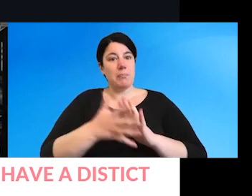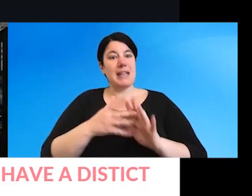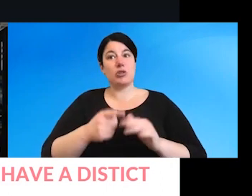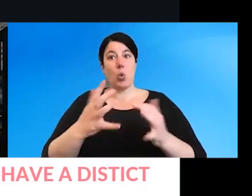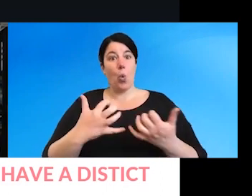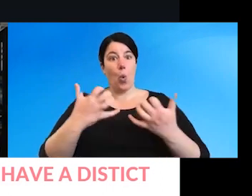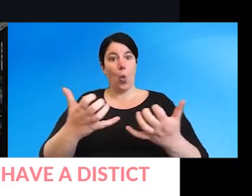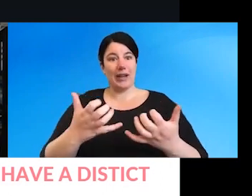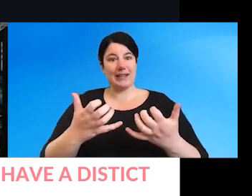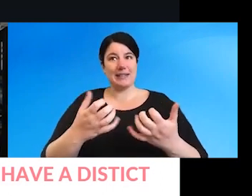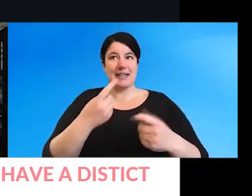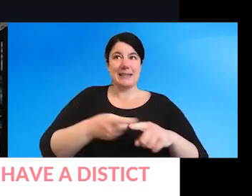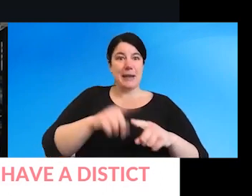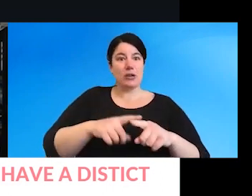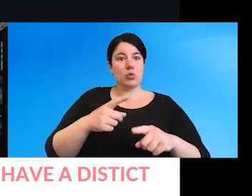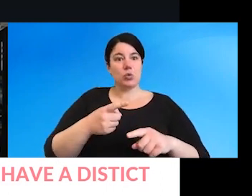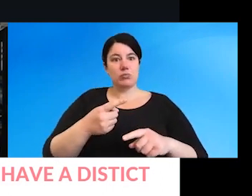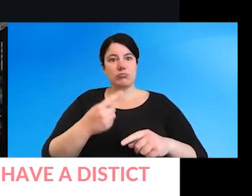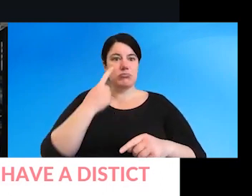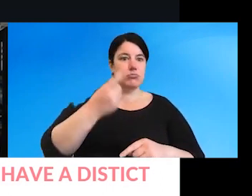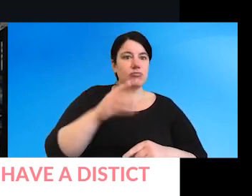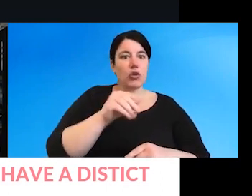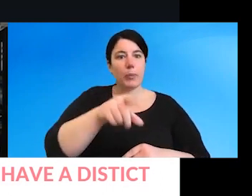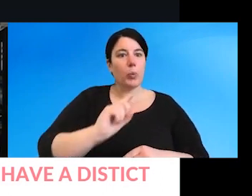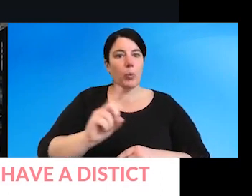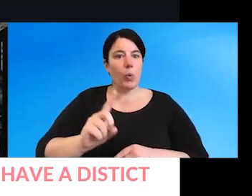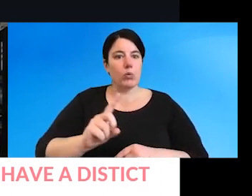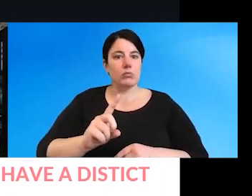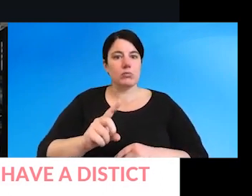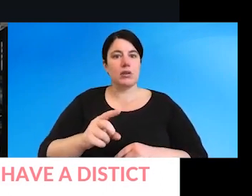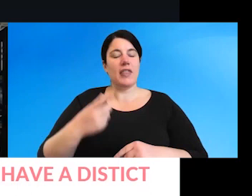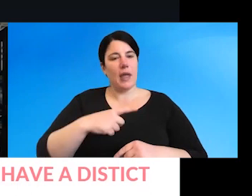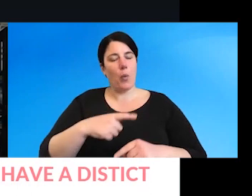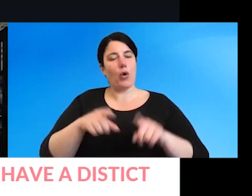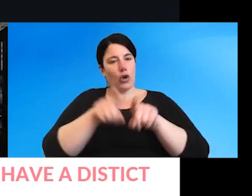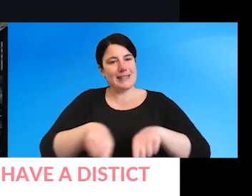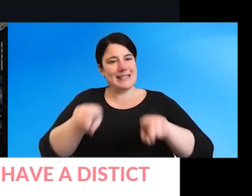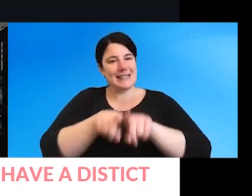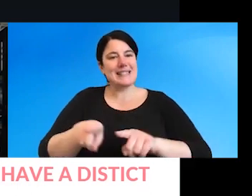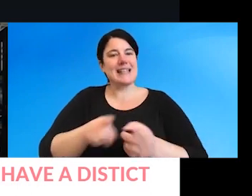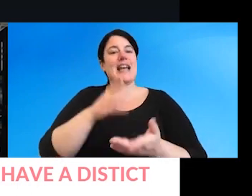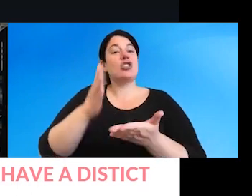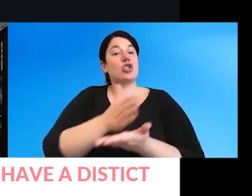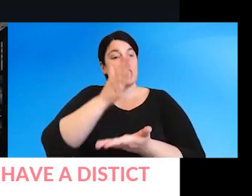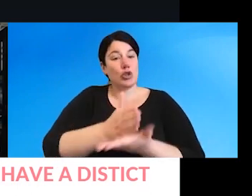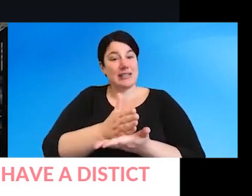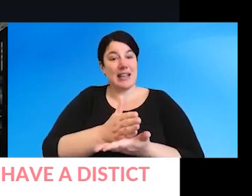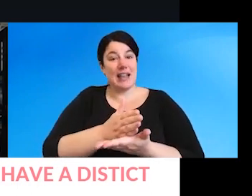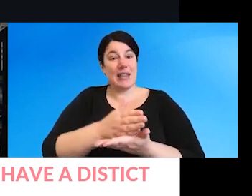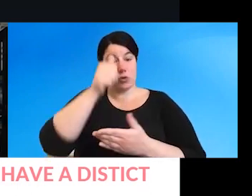So they expect from you a sense of consistency and certainty. They want to know what they're hearing. And